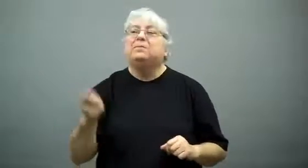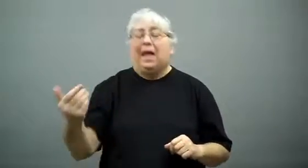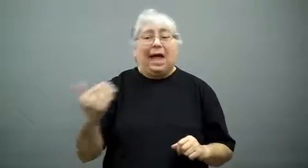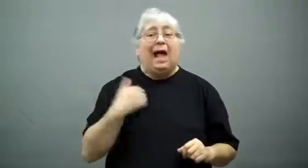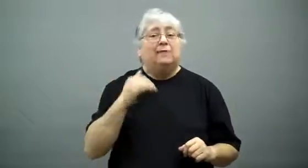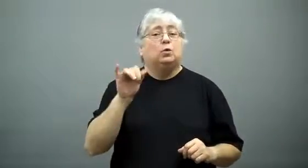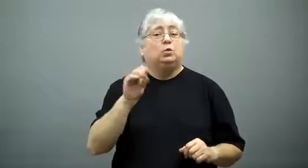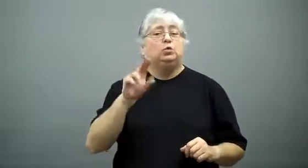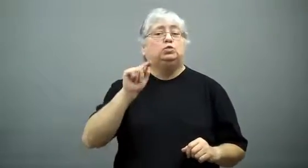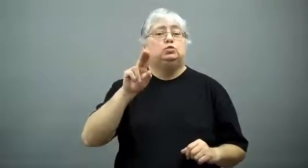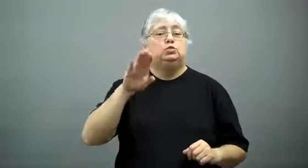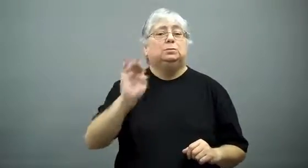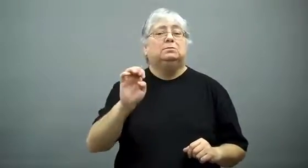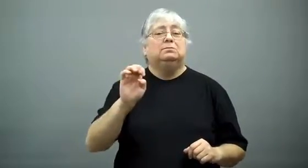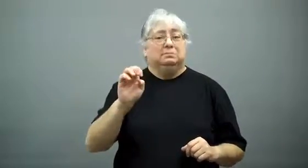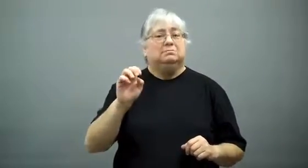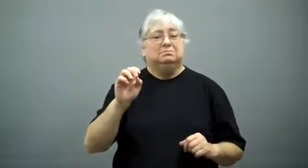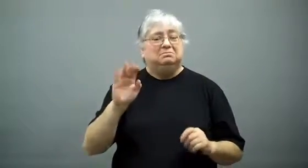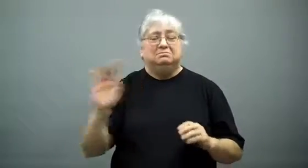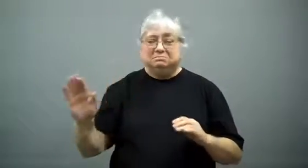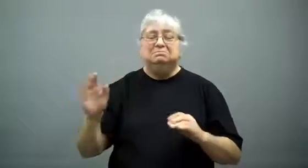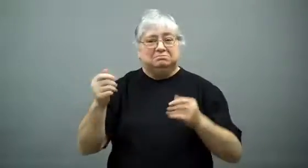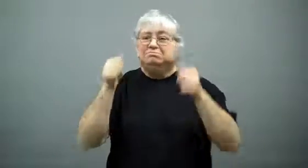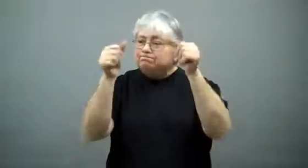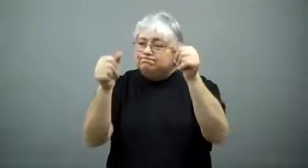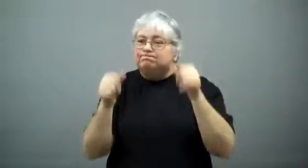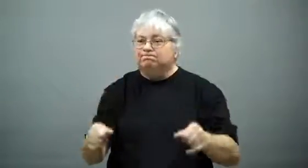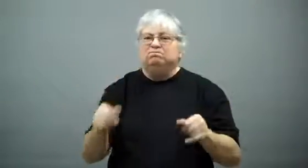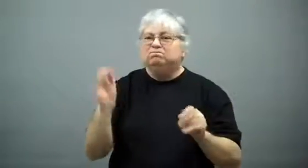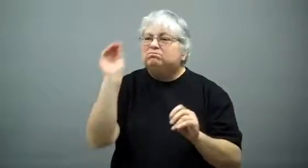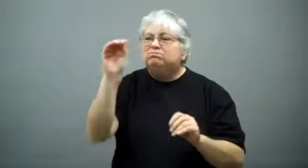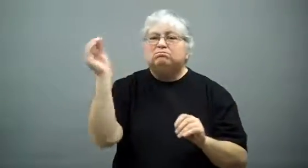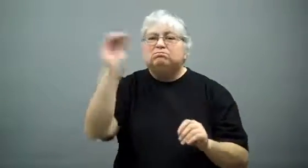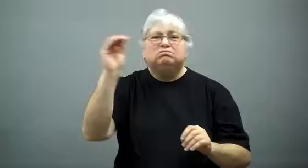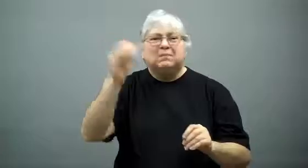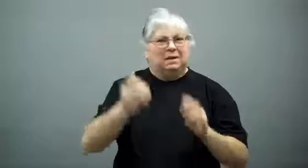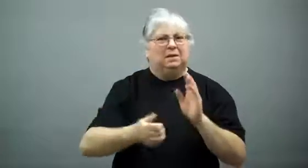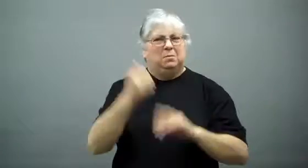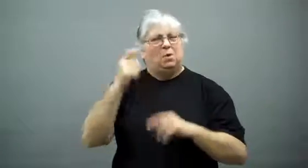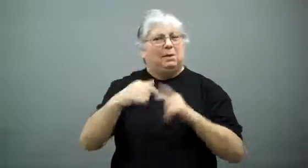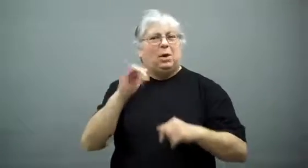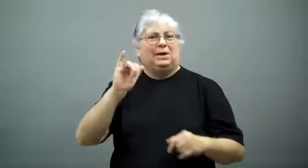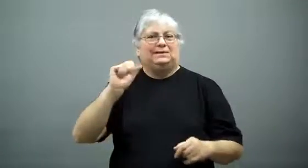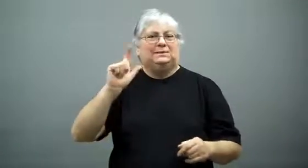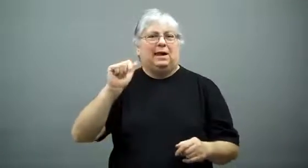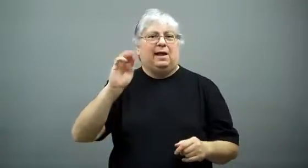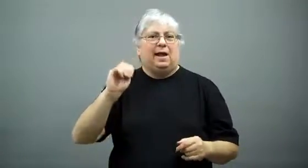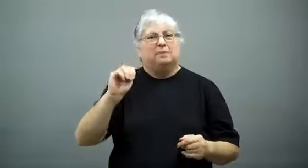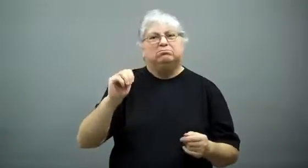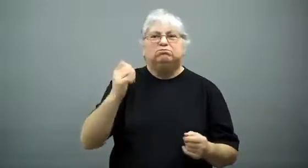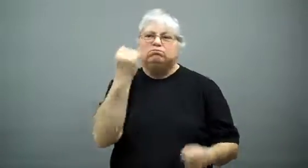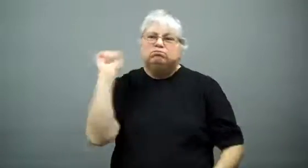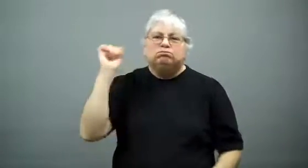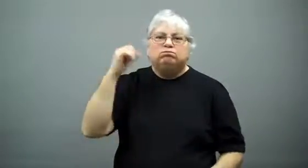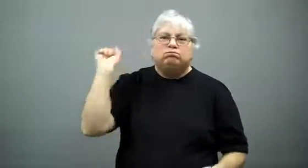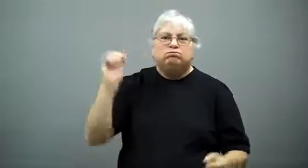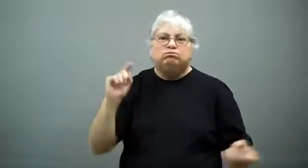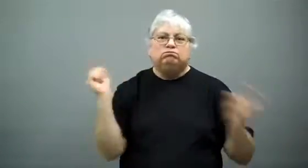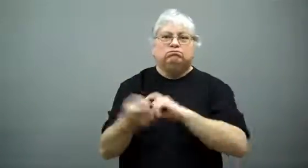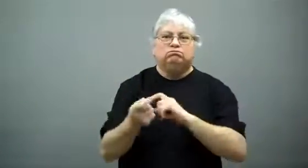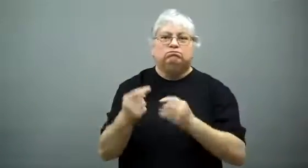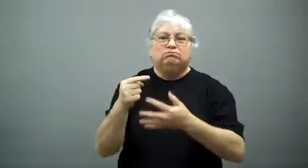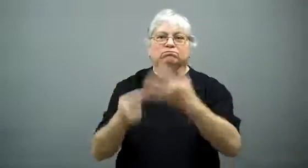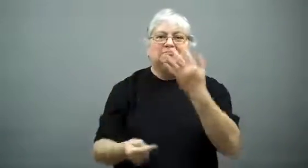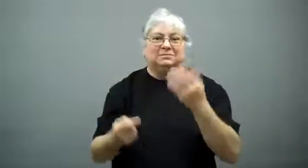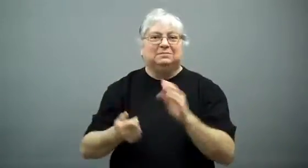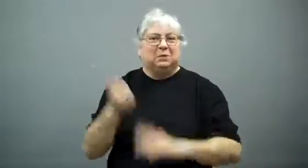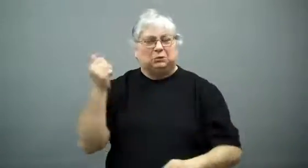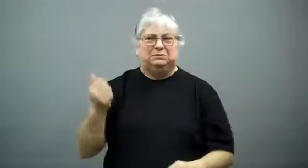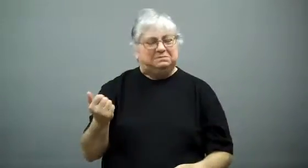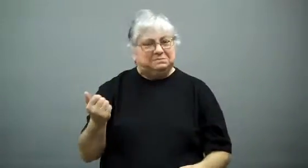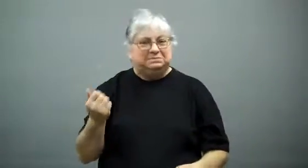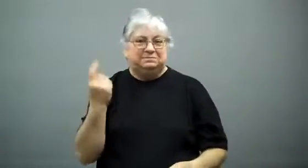He had a YouTube account, on which he posted videos,